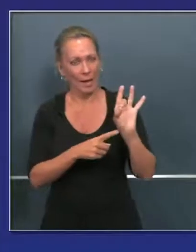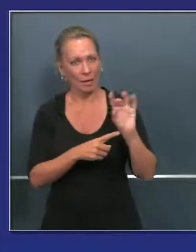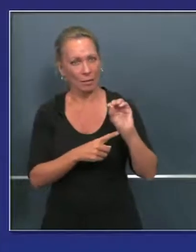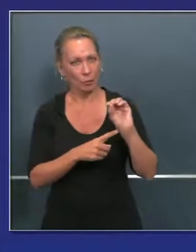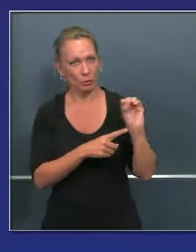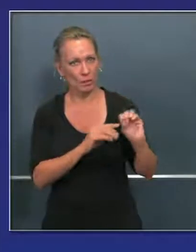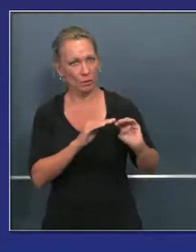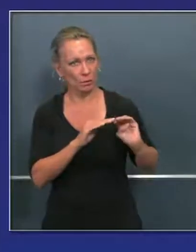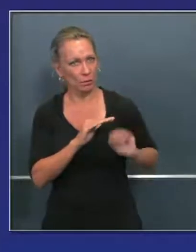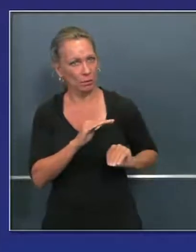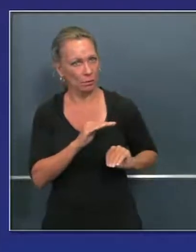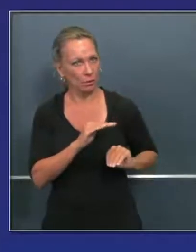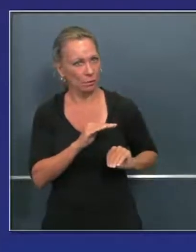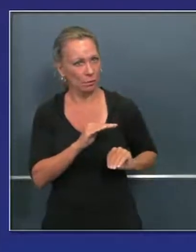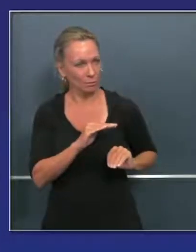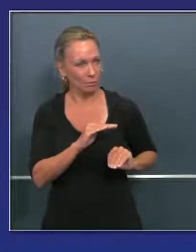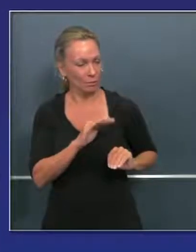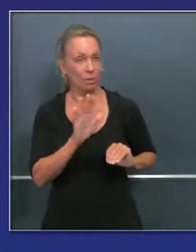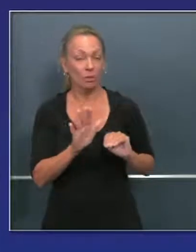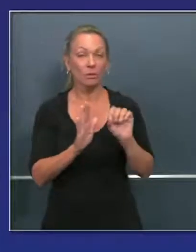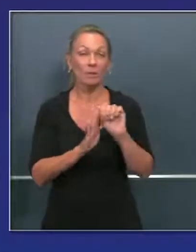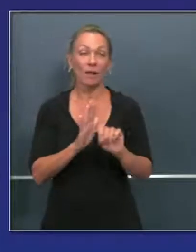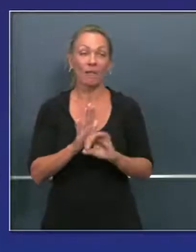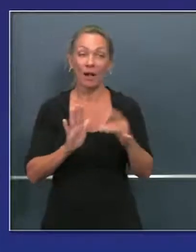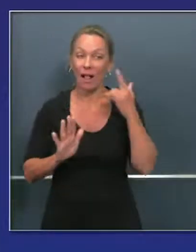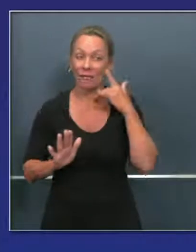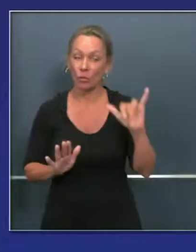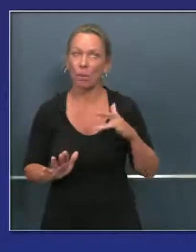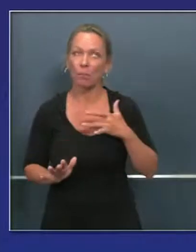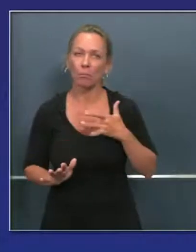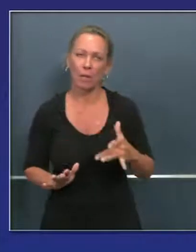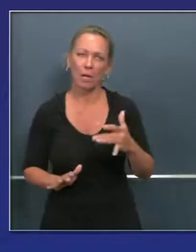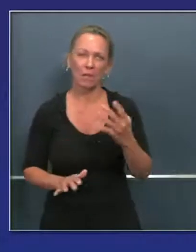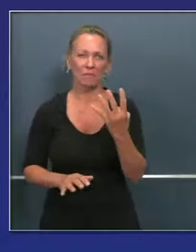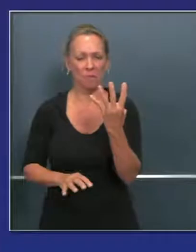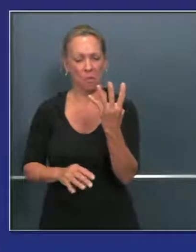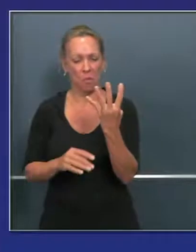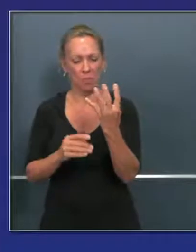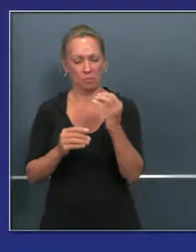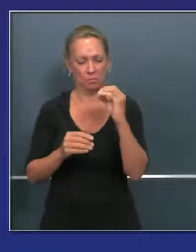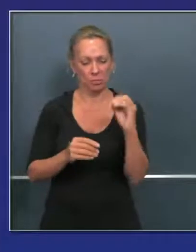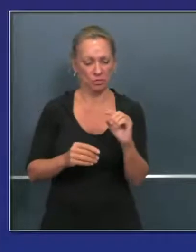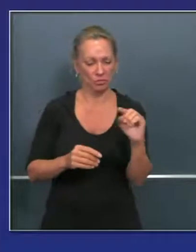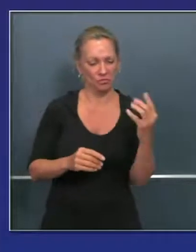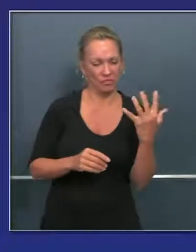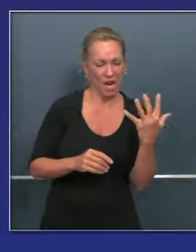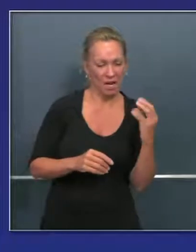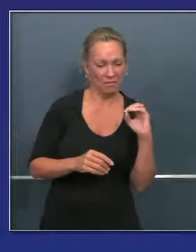test positivity we're looking at that county by county as well we also want to know that we